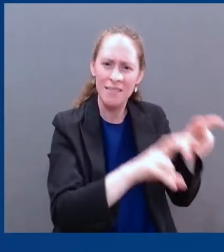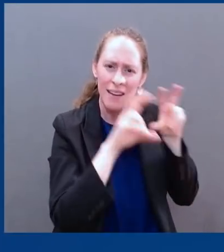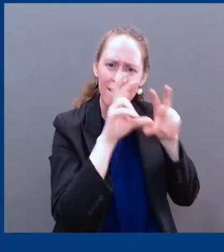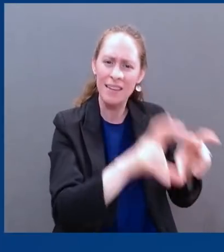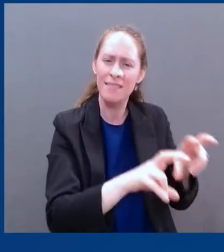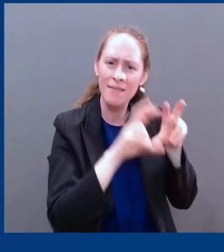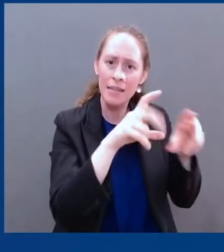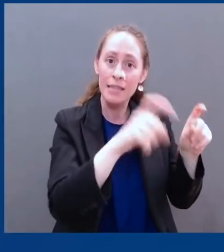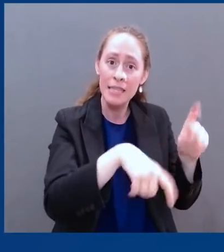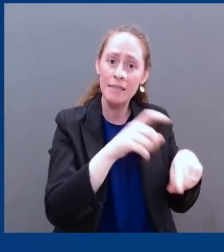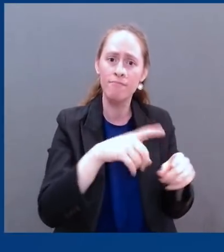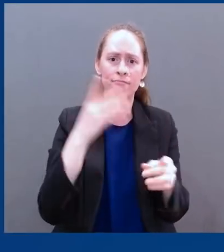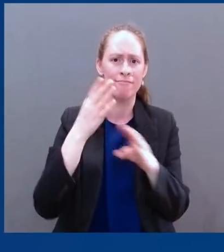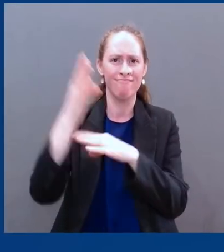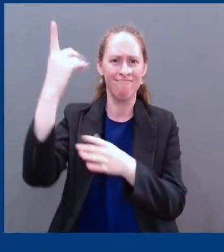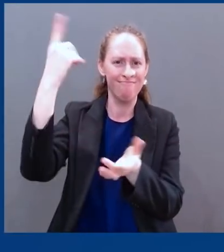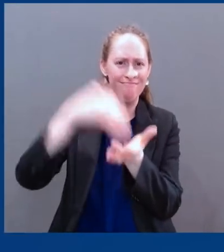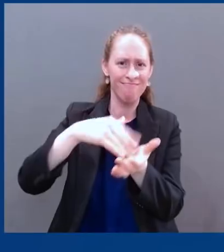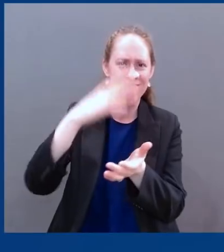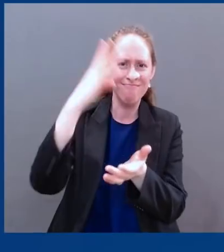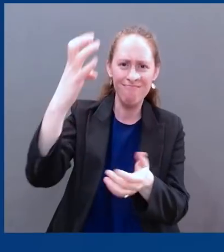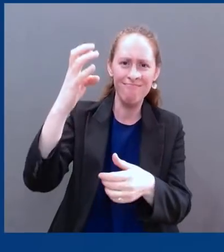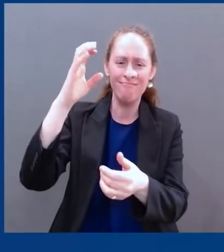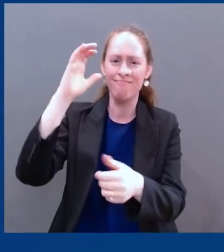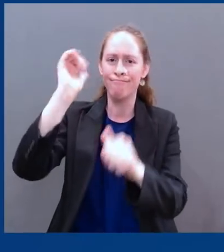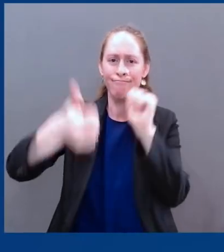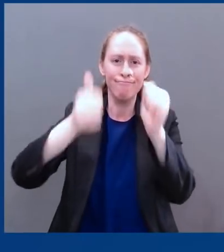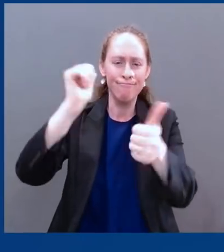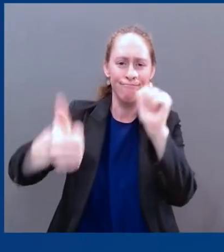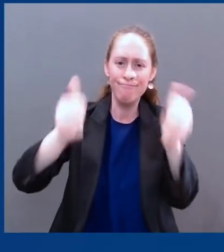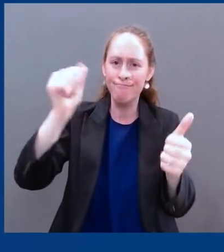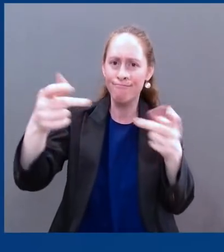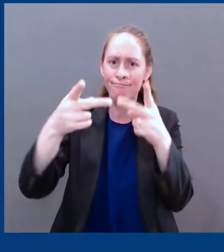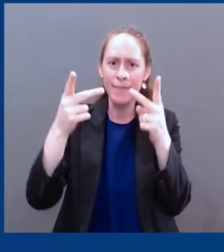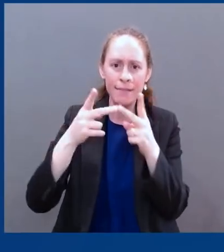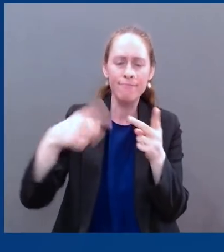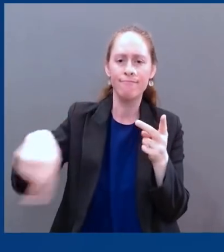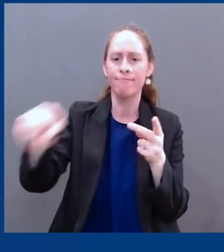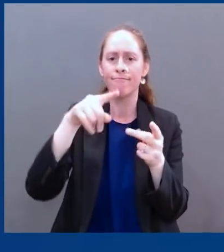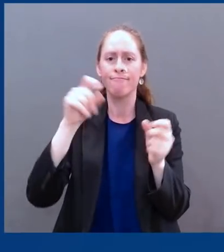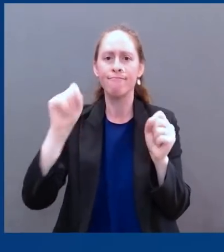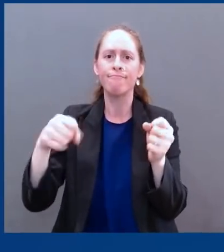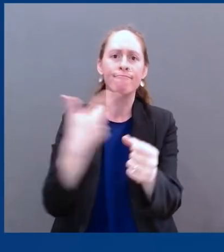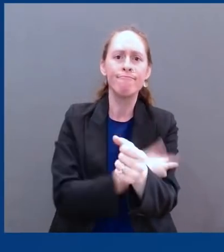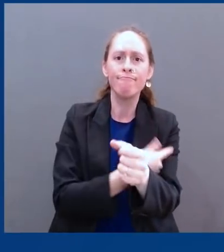and masks to patients without charge. The President's COVID-19 Preparedness Plan